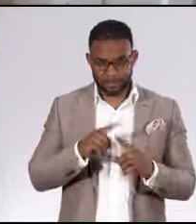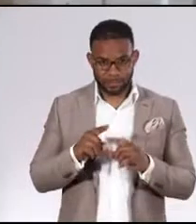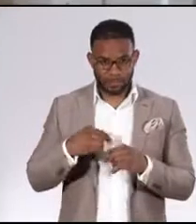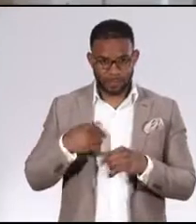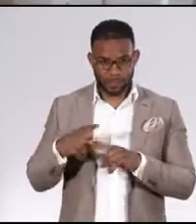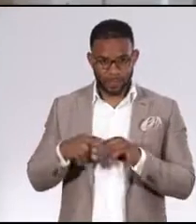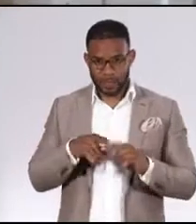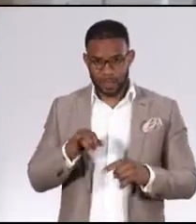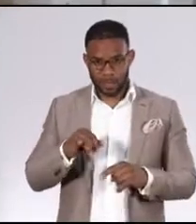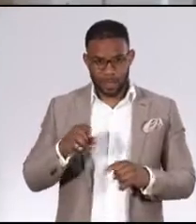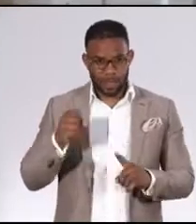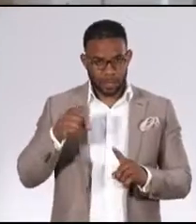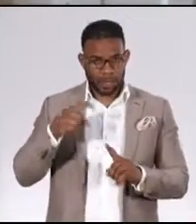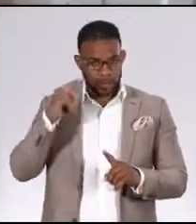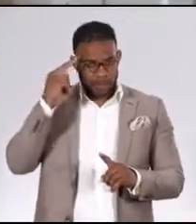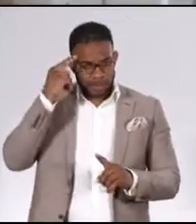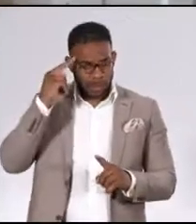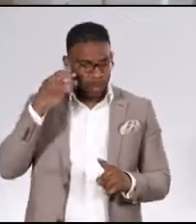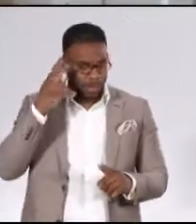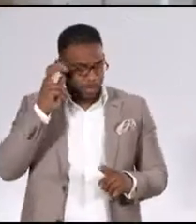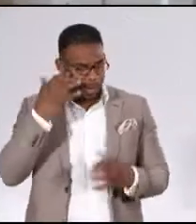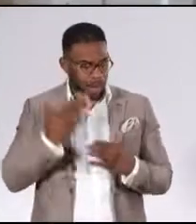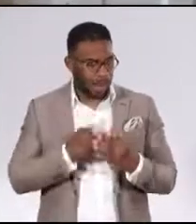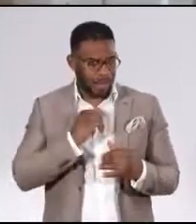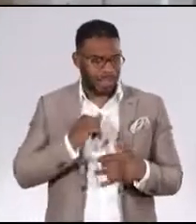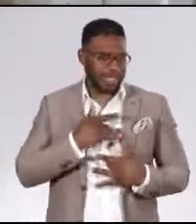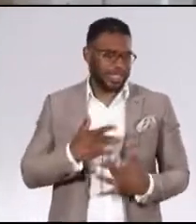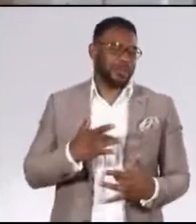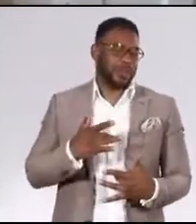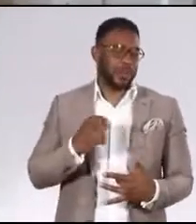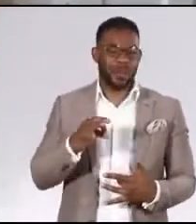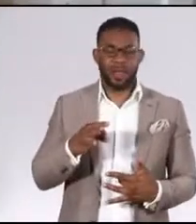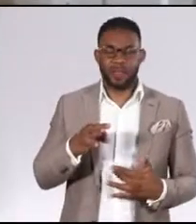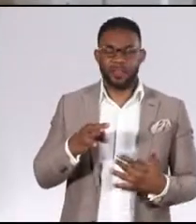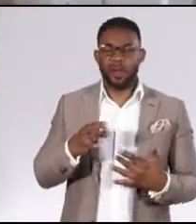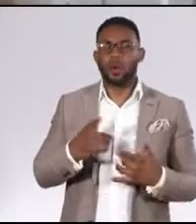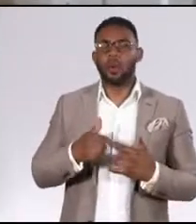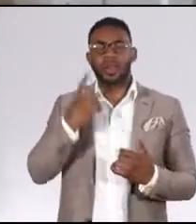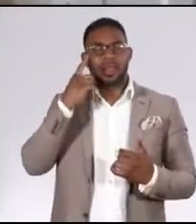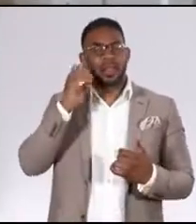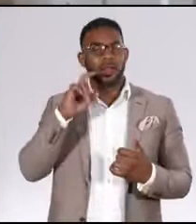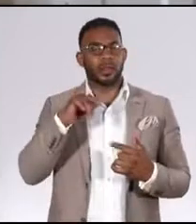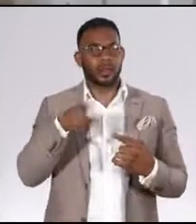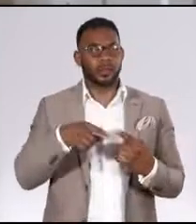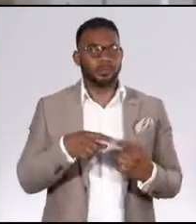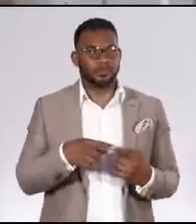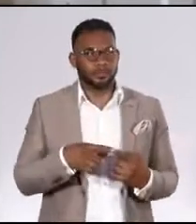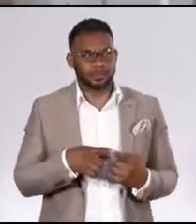like sensory neural hearing loss that are not typical of what we think of when we think of a disease process.